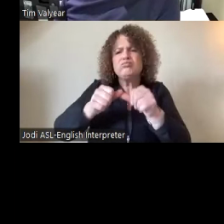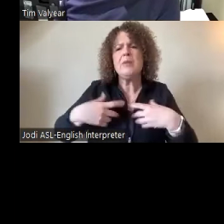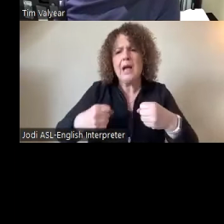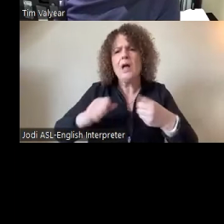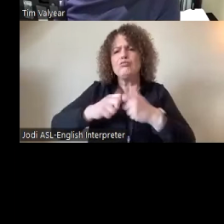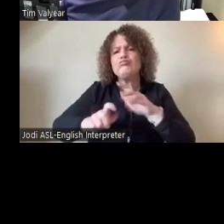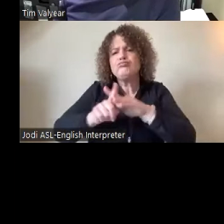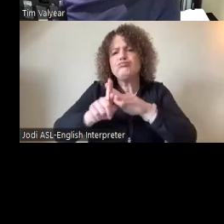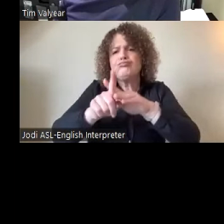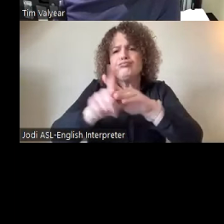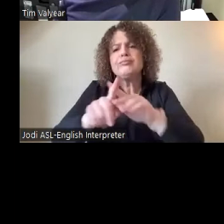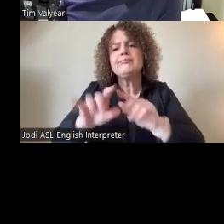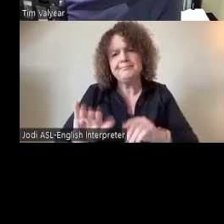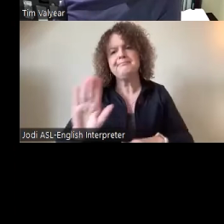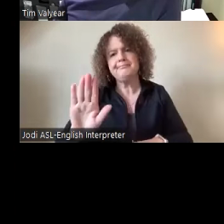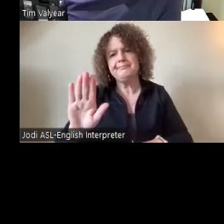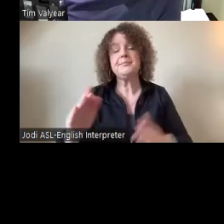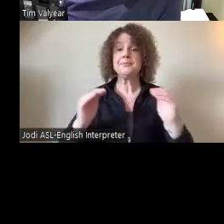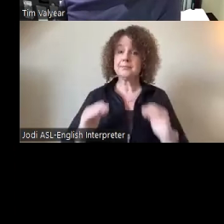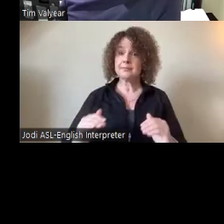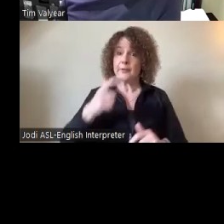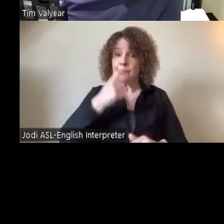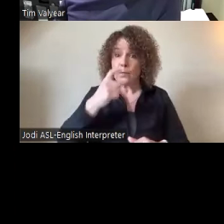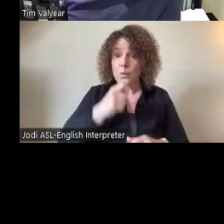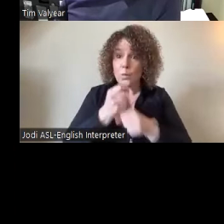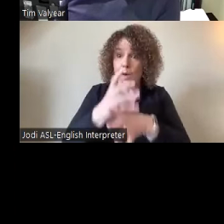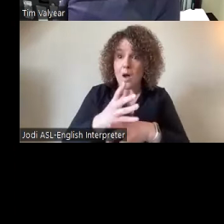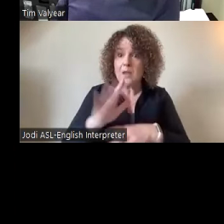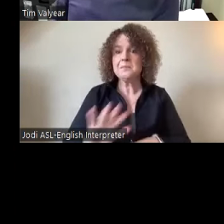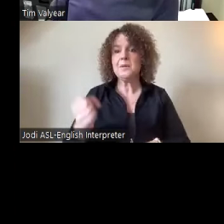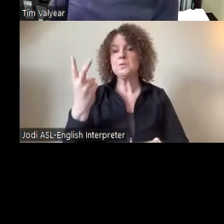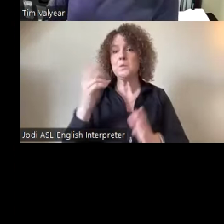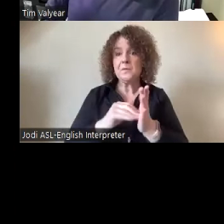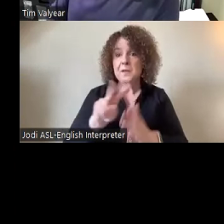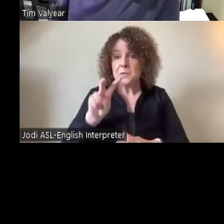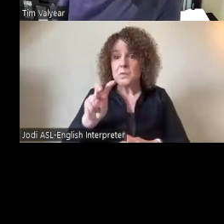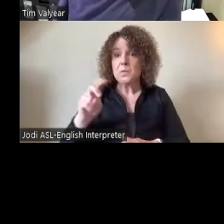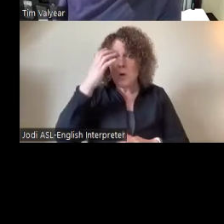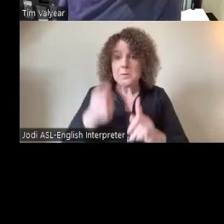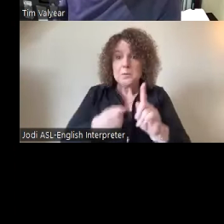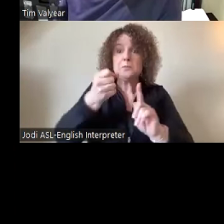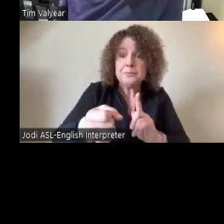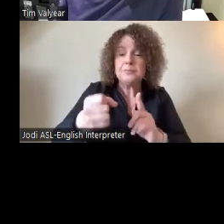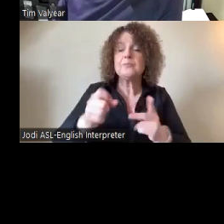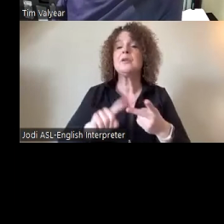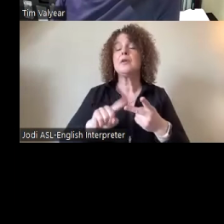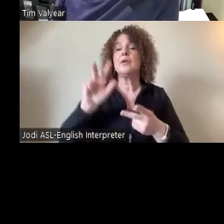every single year. Those ar typically the MUN compromised individuals, over 65, under 12, and those are ongoing